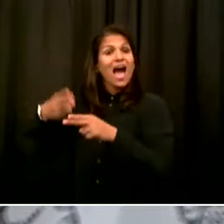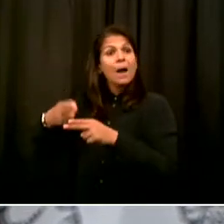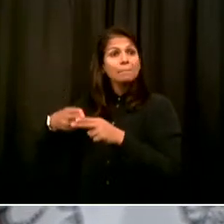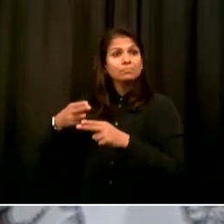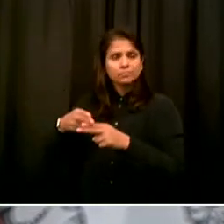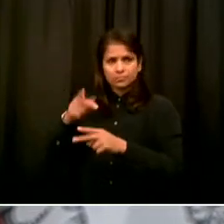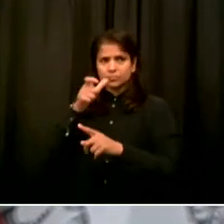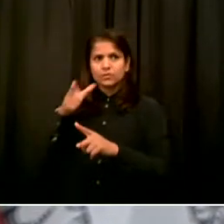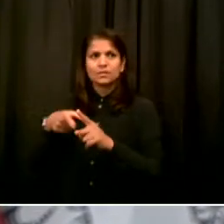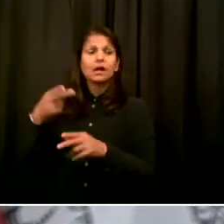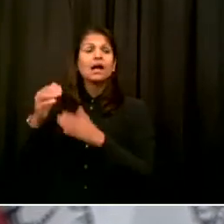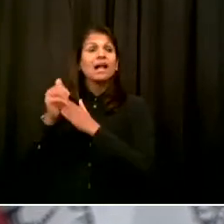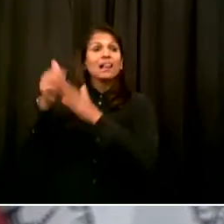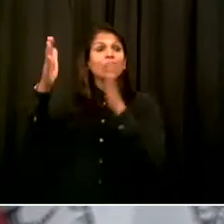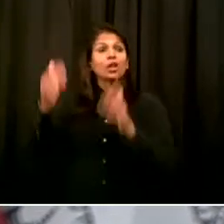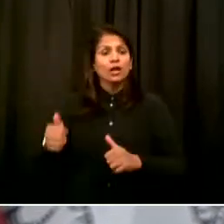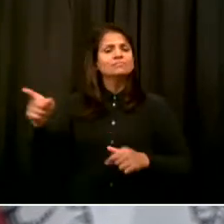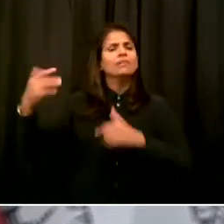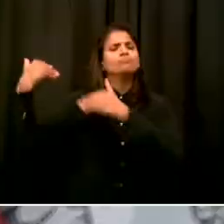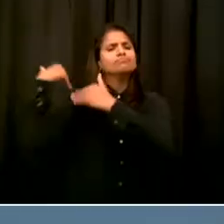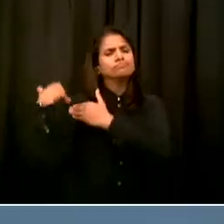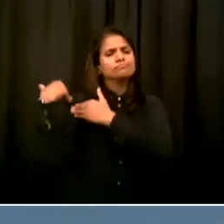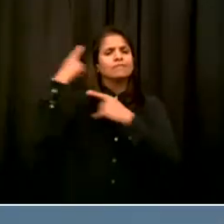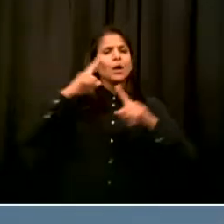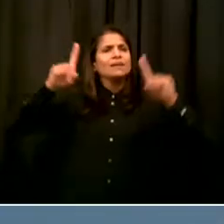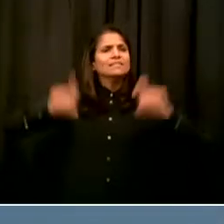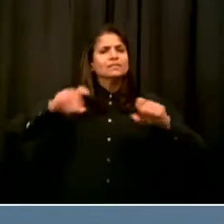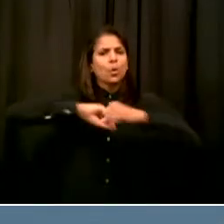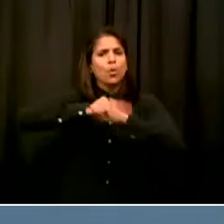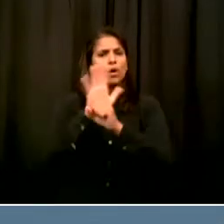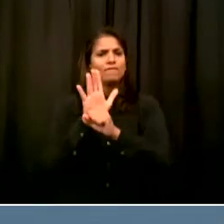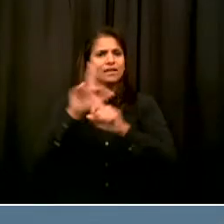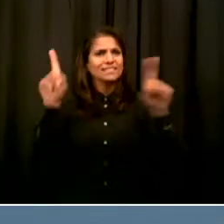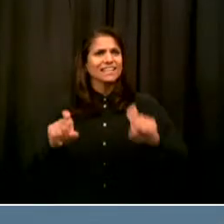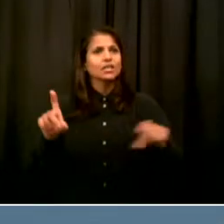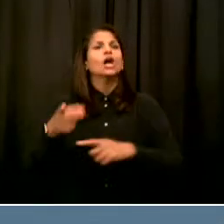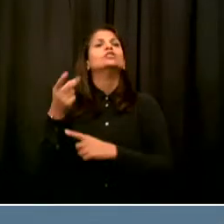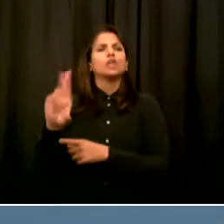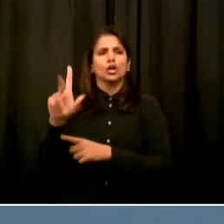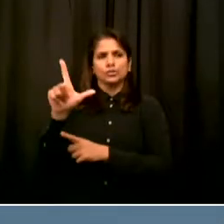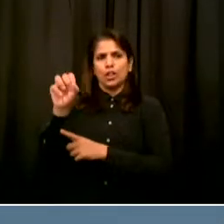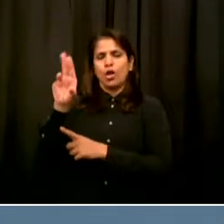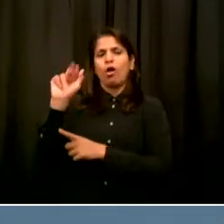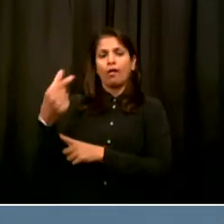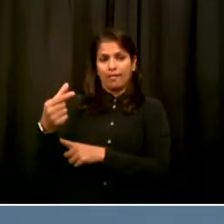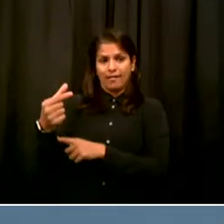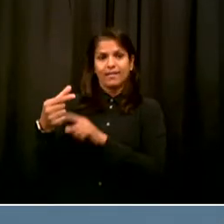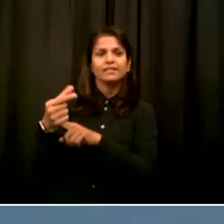AN UPDATE ON THIS HYPER LOCAL FOCUS AANTD HEHE OUTREACH EFFOR E WWIWILL DO IN STATEN ISLAND T HEAD UP THE TEST AND TRACE CORE